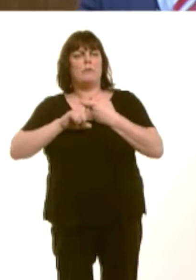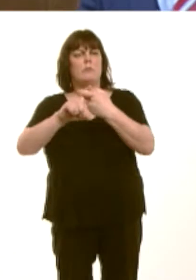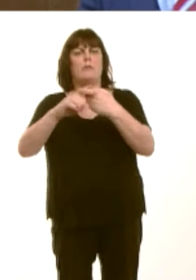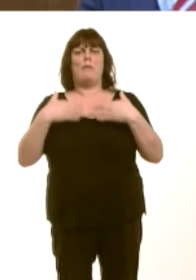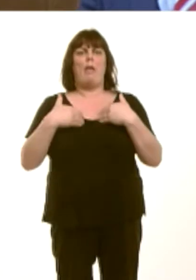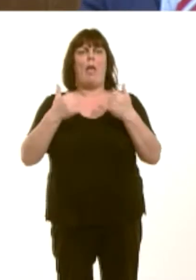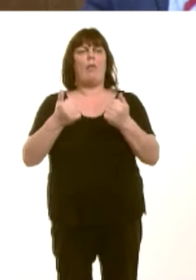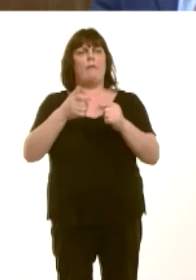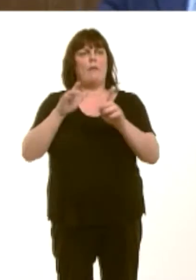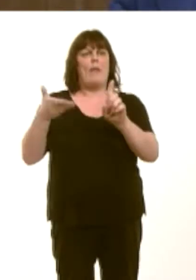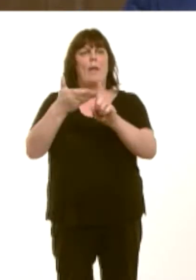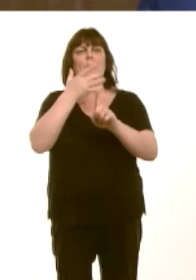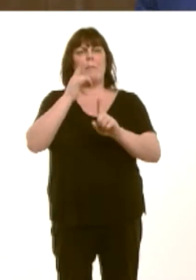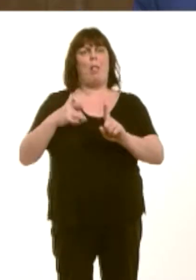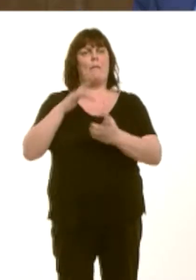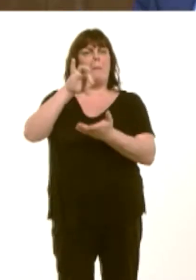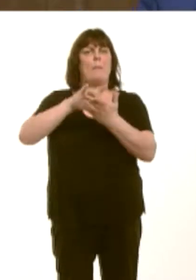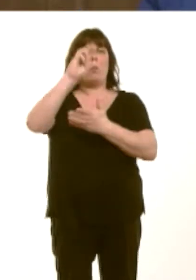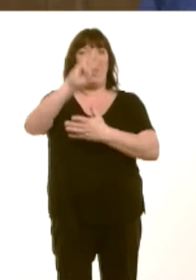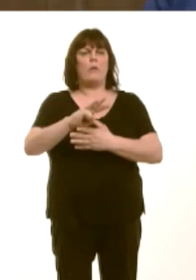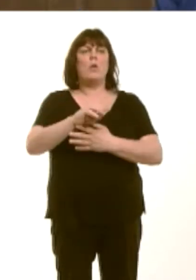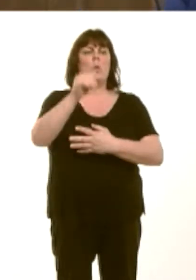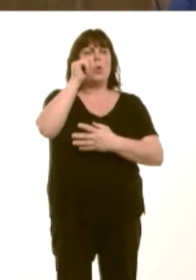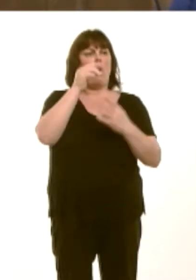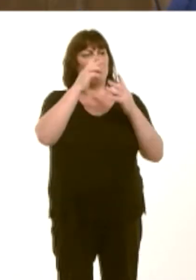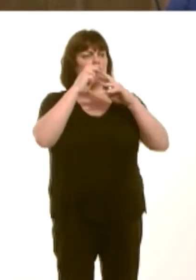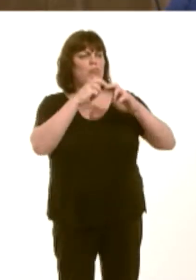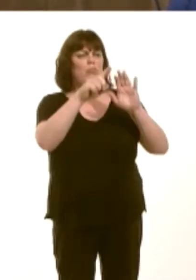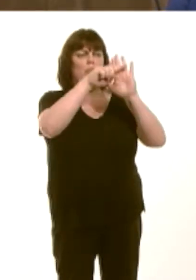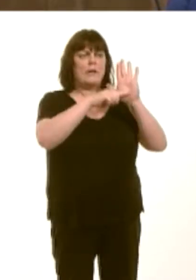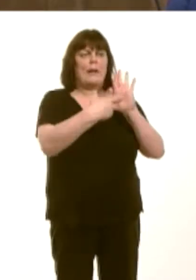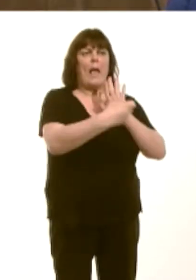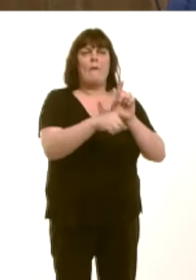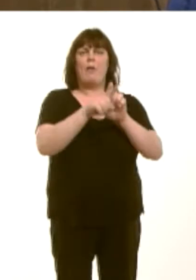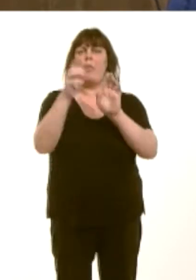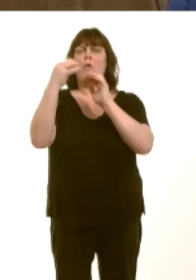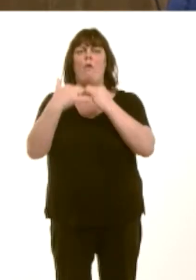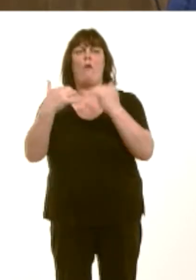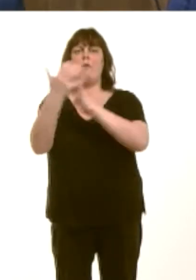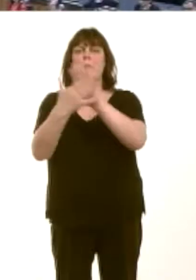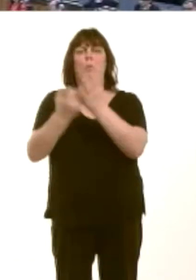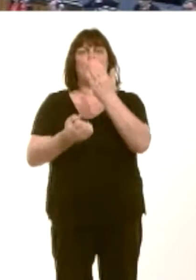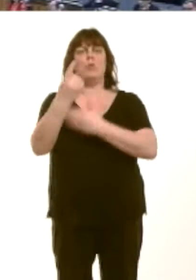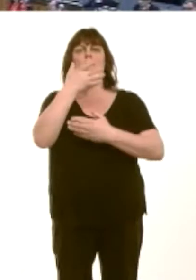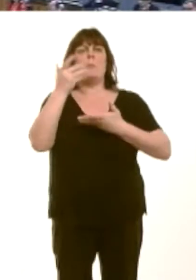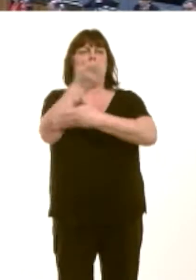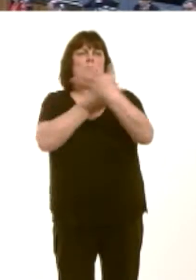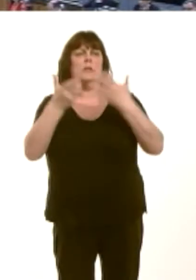So, the study is already there, and the conference, of course, will help to inform future service provision.